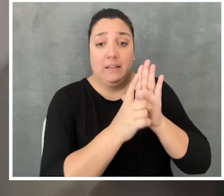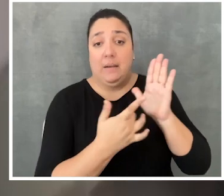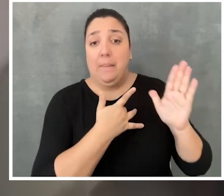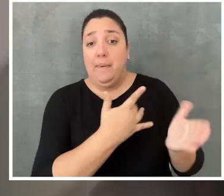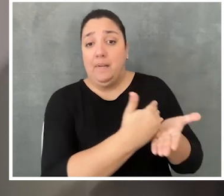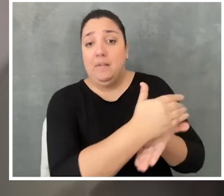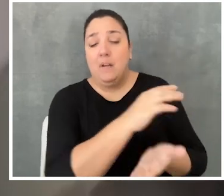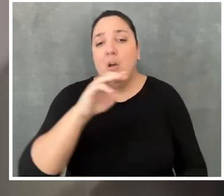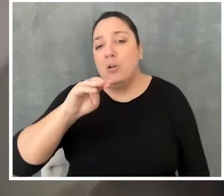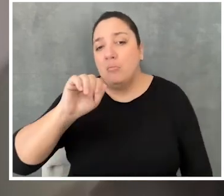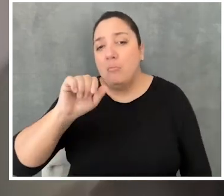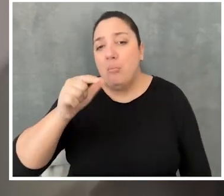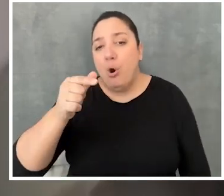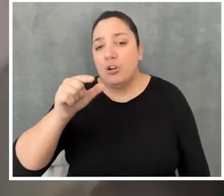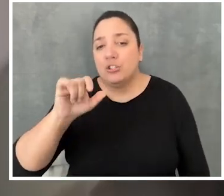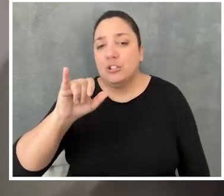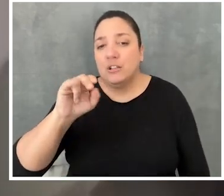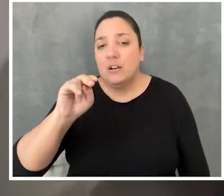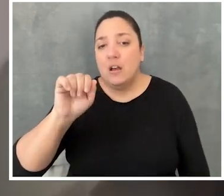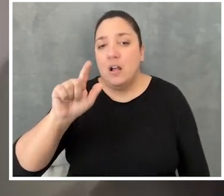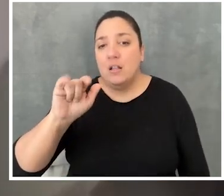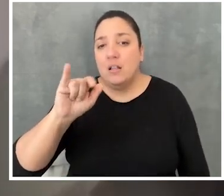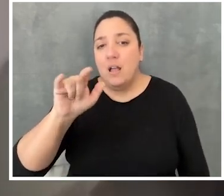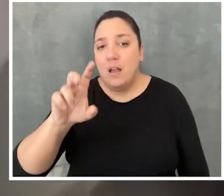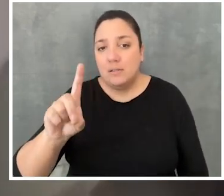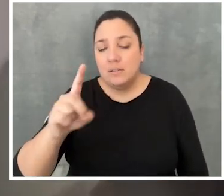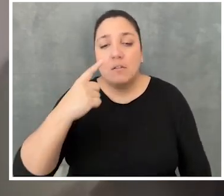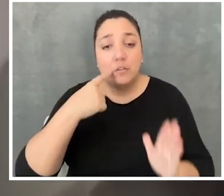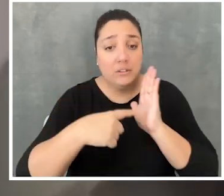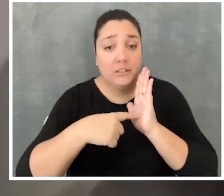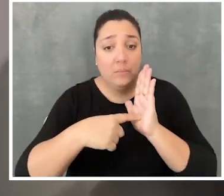such as disability identity, gender identity,